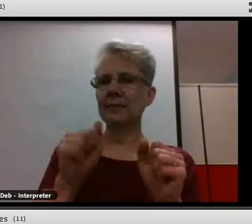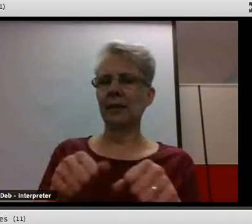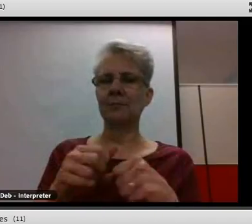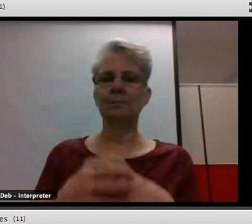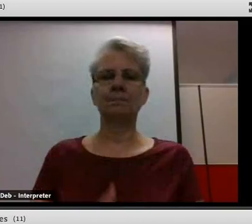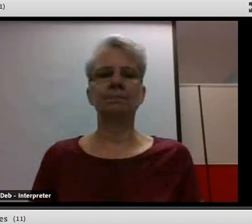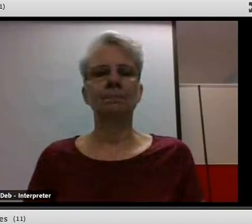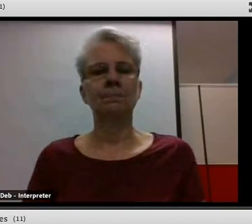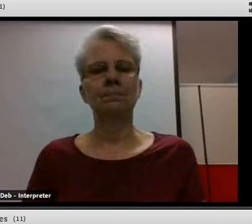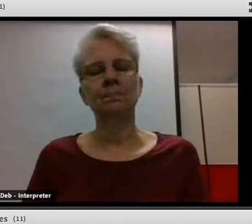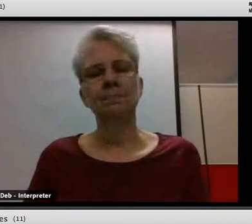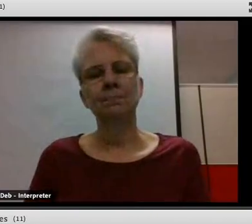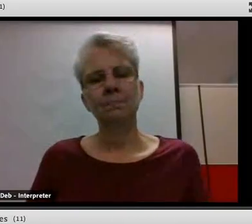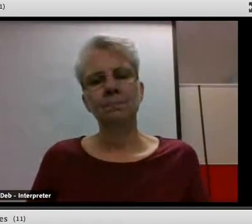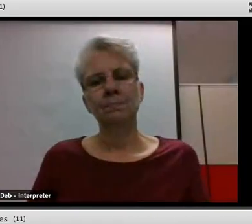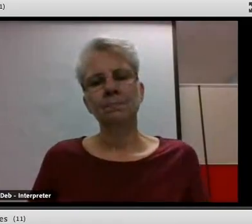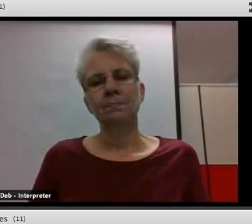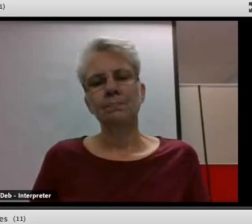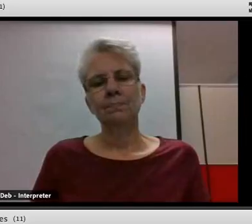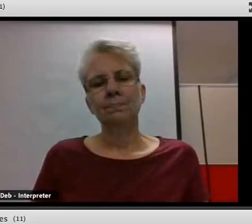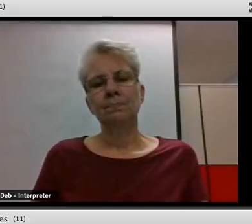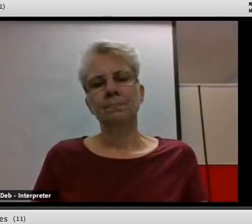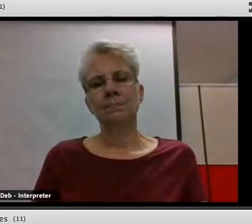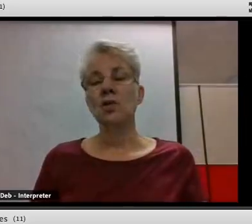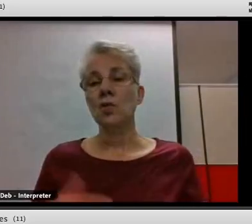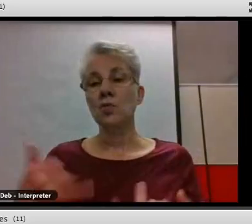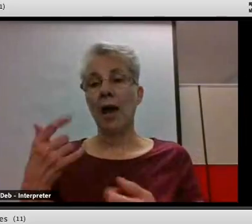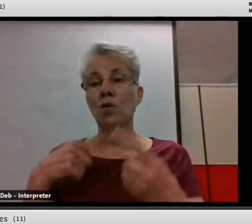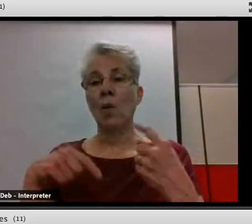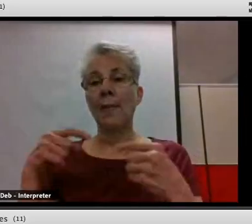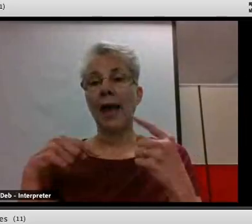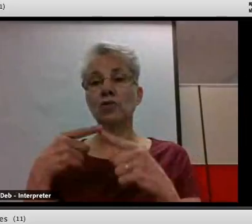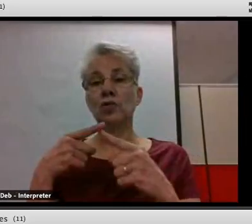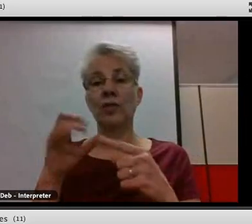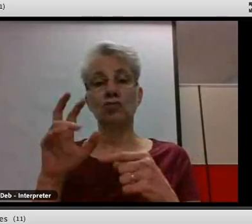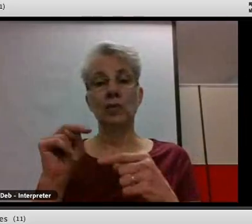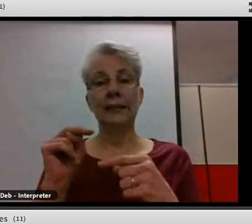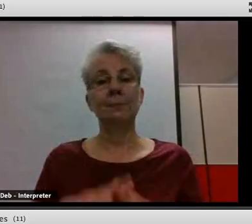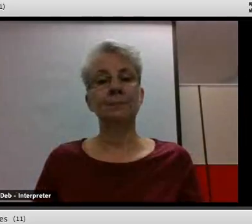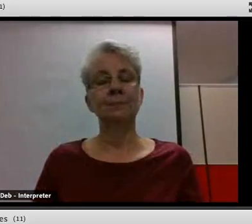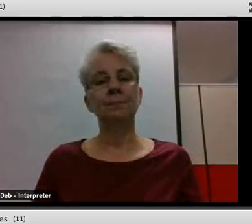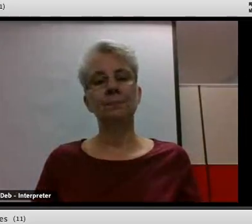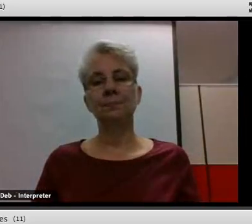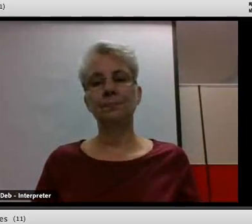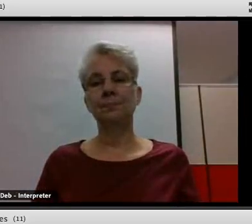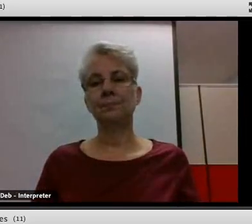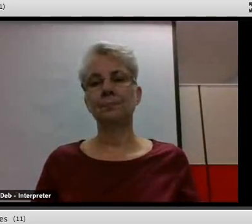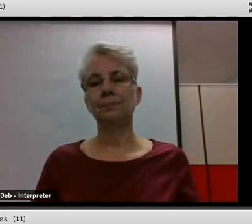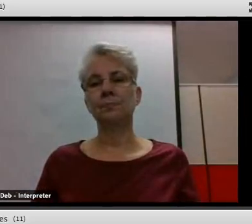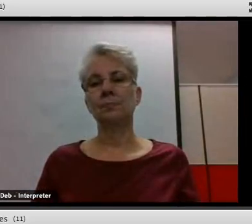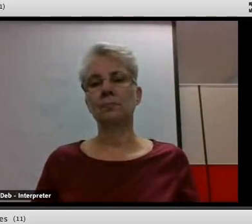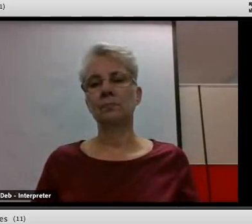Okay. So there's a couple of sites that I want to mention. This WebAIM is fantastic.